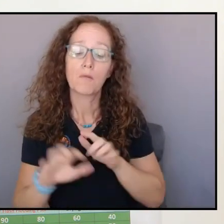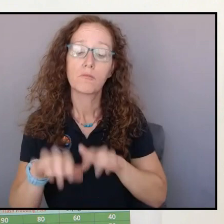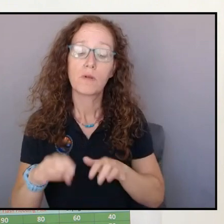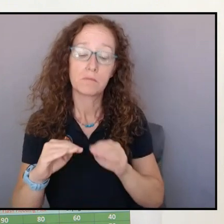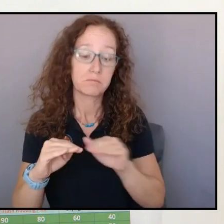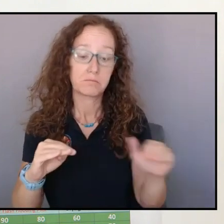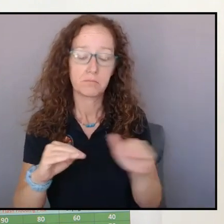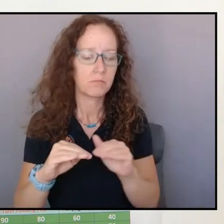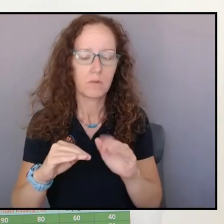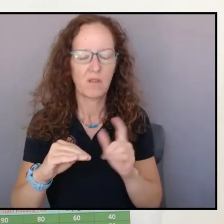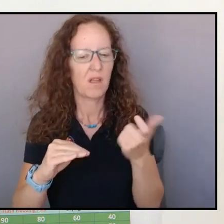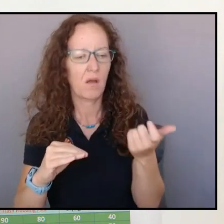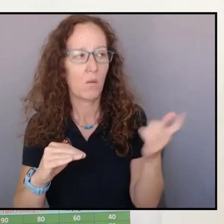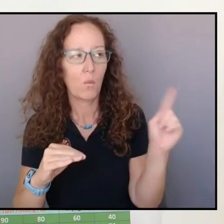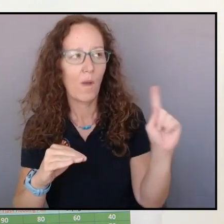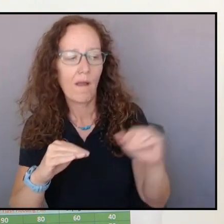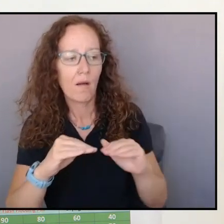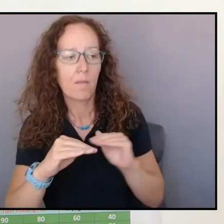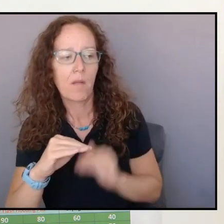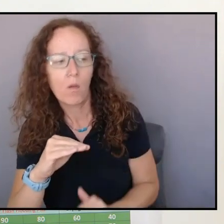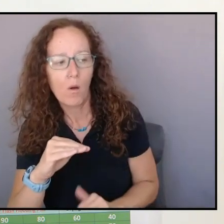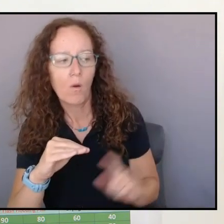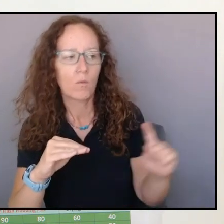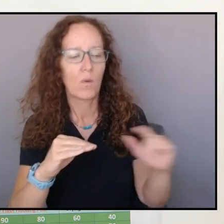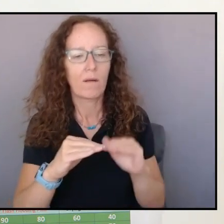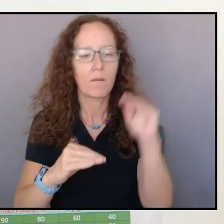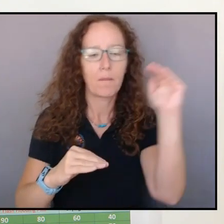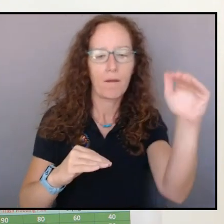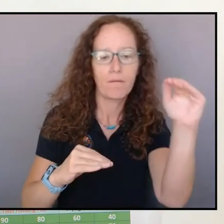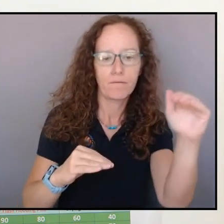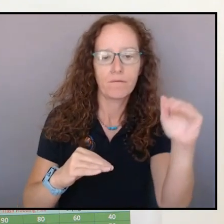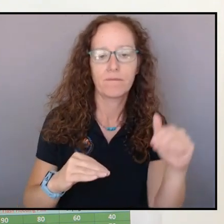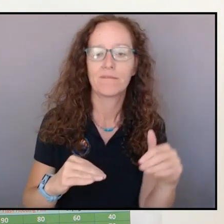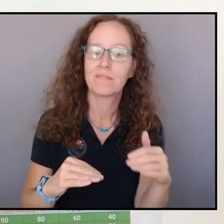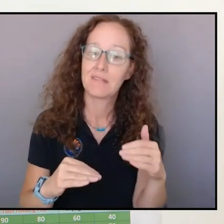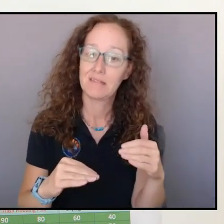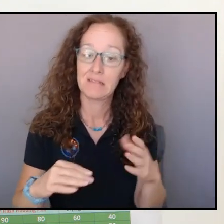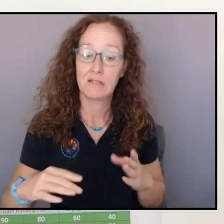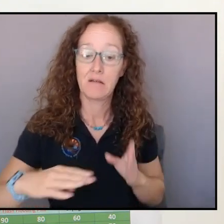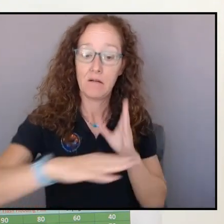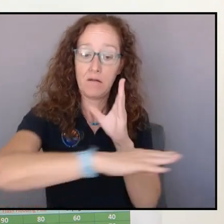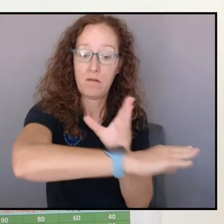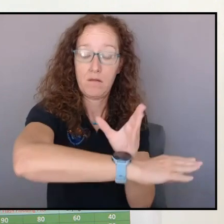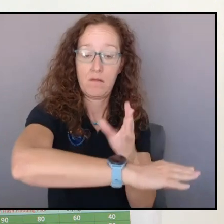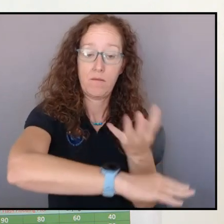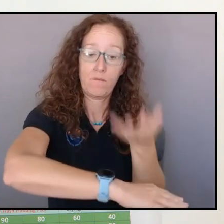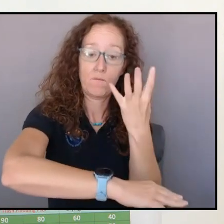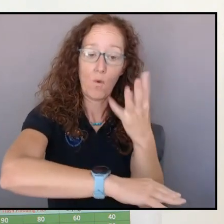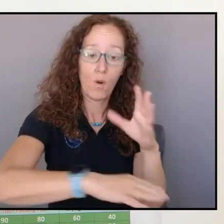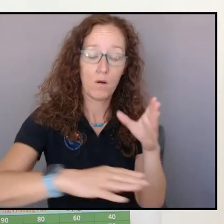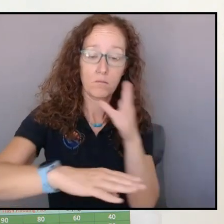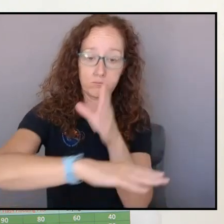place, Four Corners region definitely in that above category. And even stretching into where we're located here